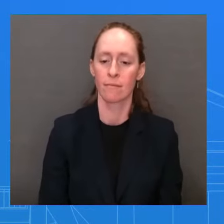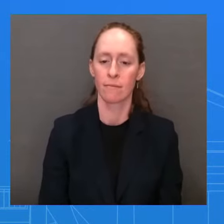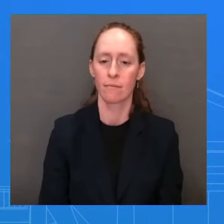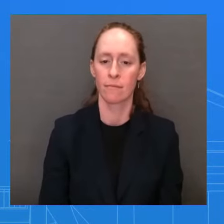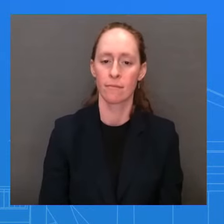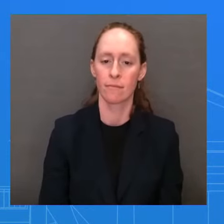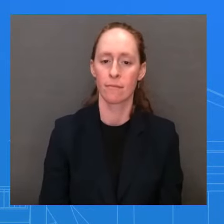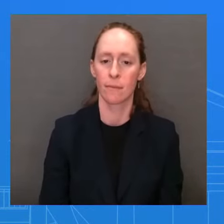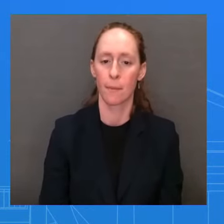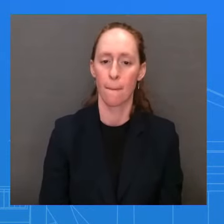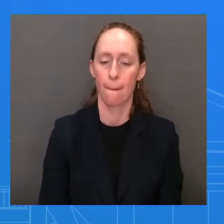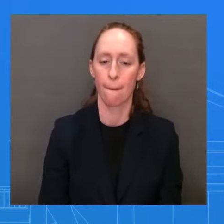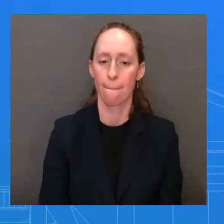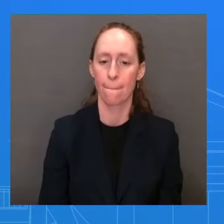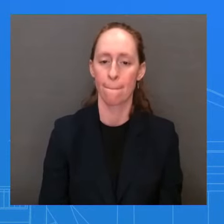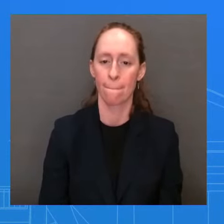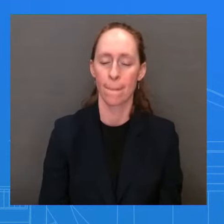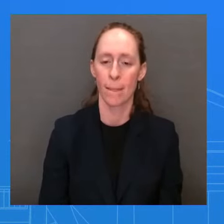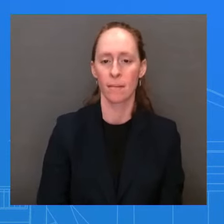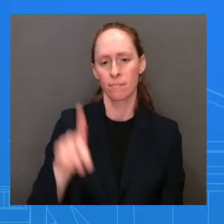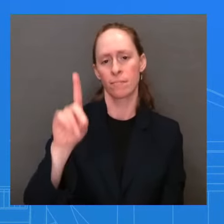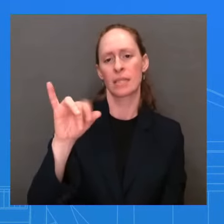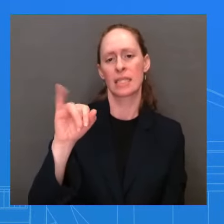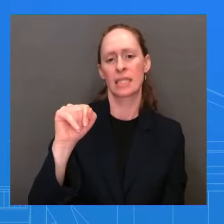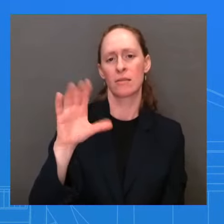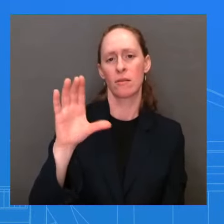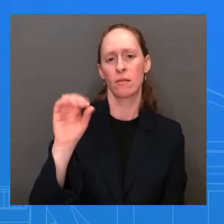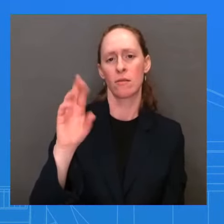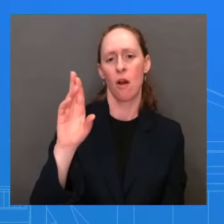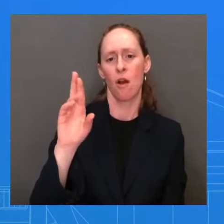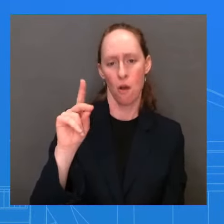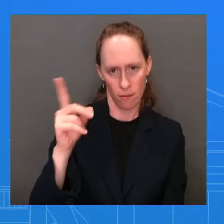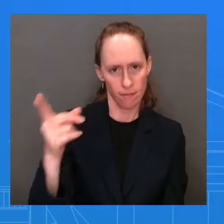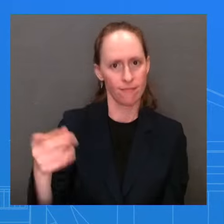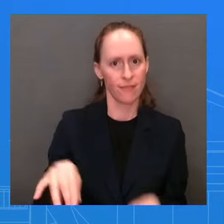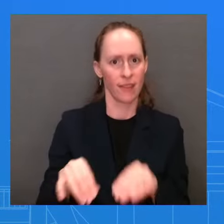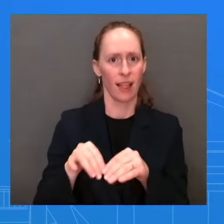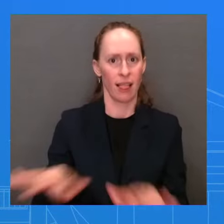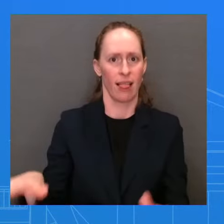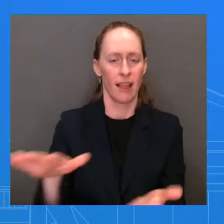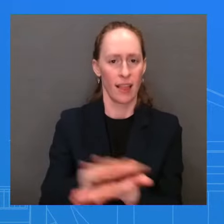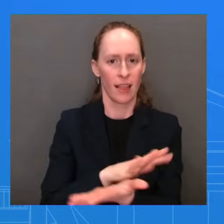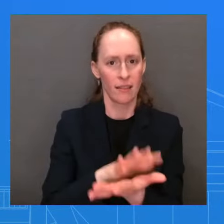and its potential role of supplying arms to Ukraine. What should the public know about what President Biden